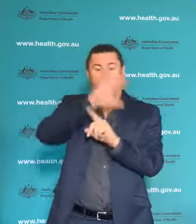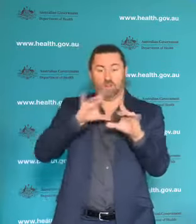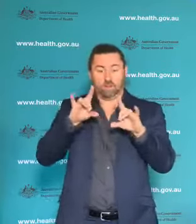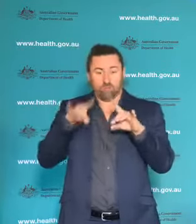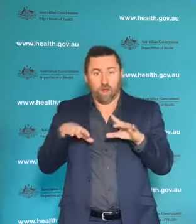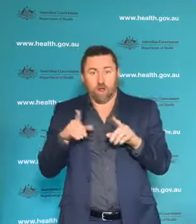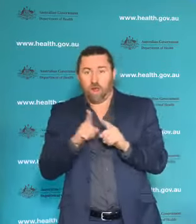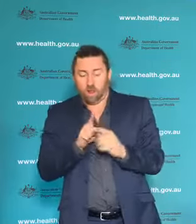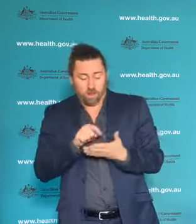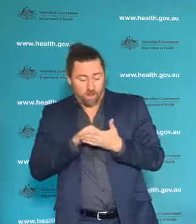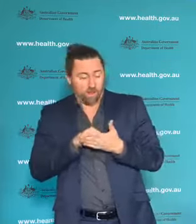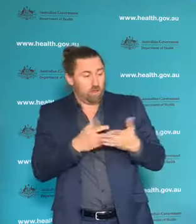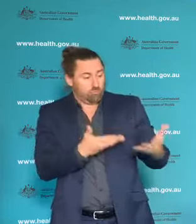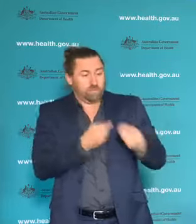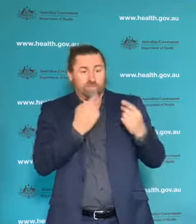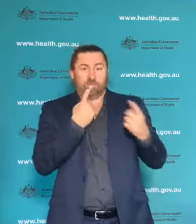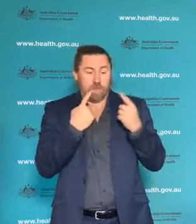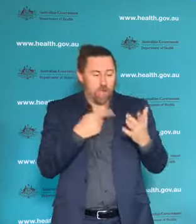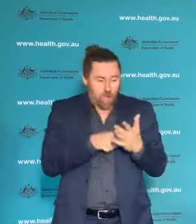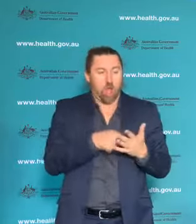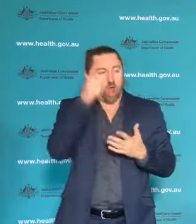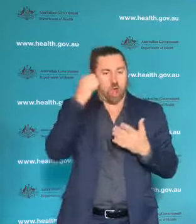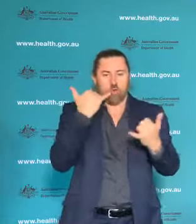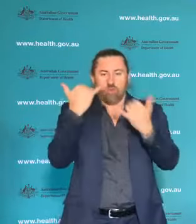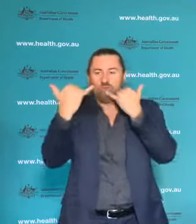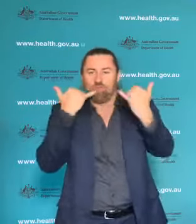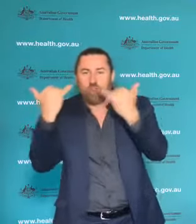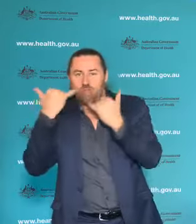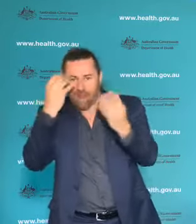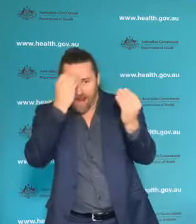for many months. The report that came through and I